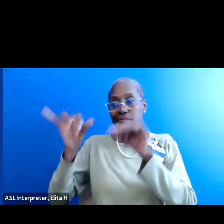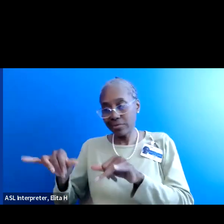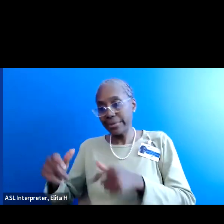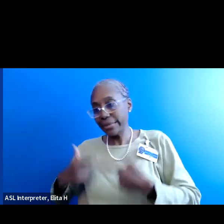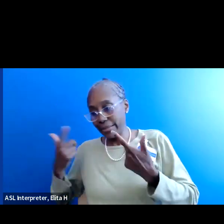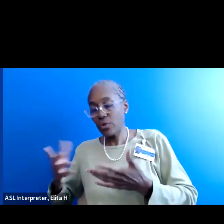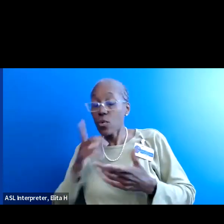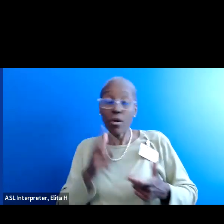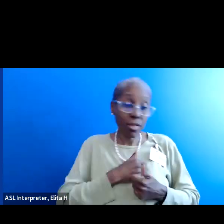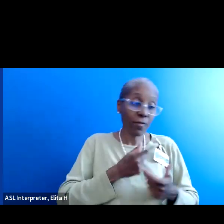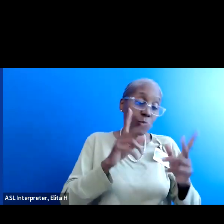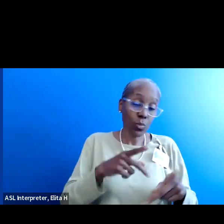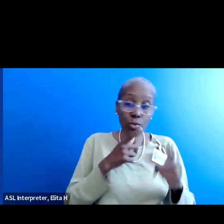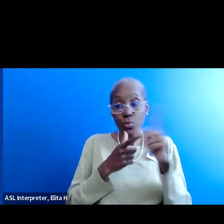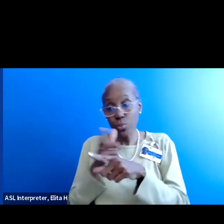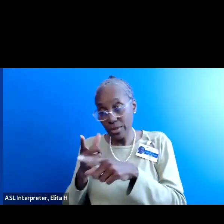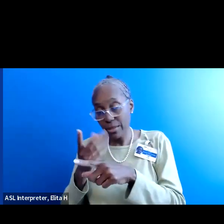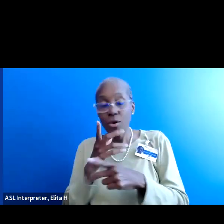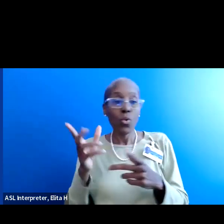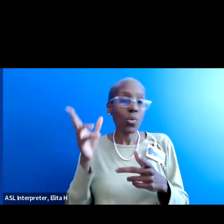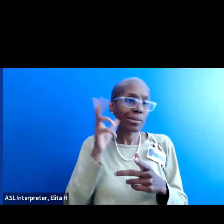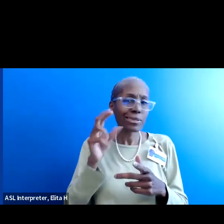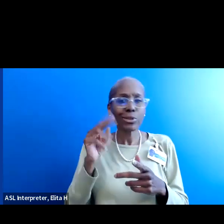have a loved one in one, or you just listen to the news during the pandemic,